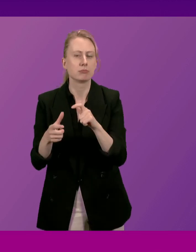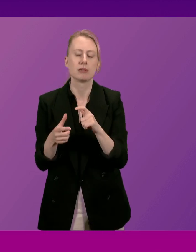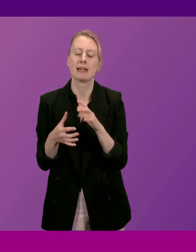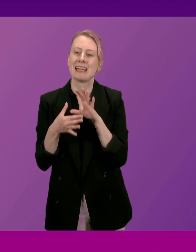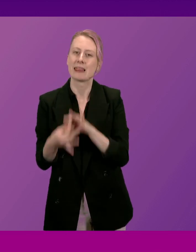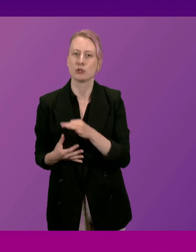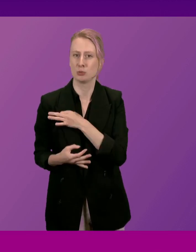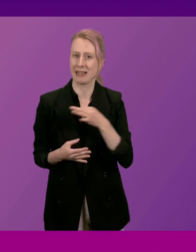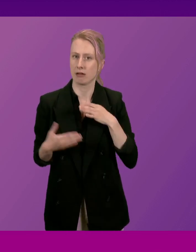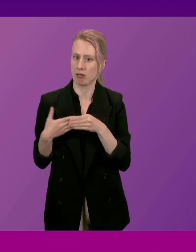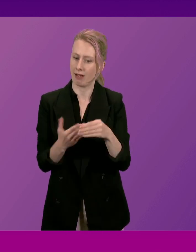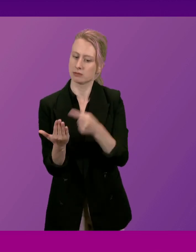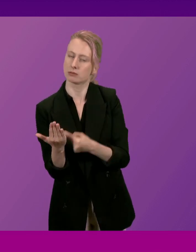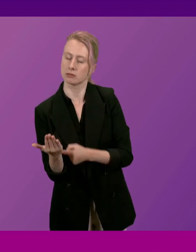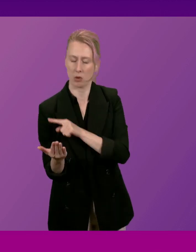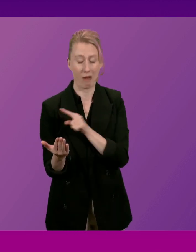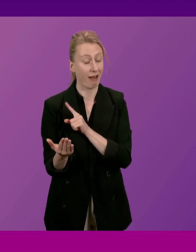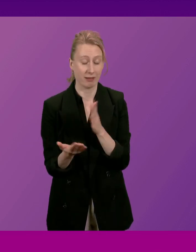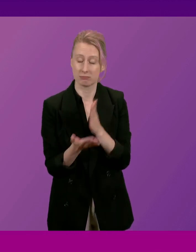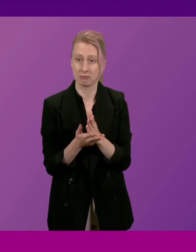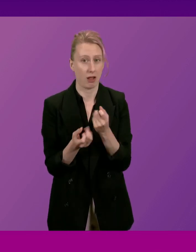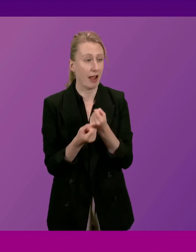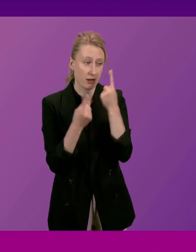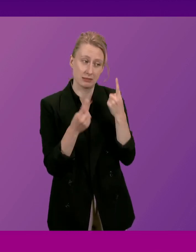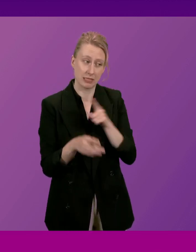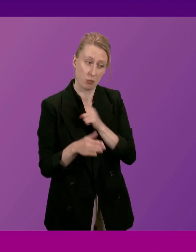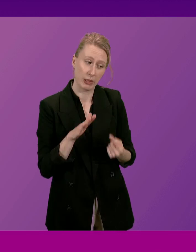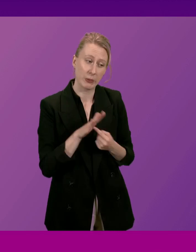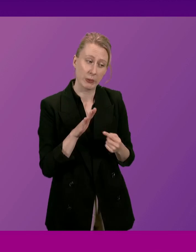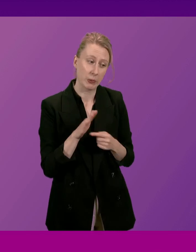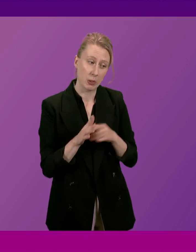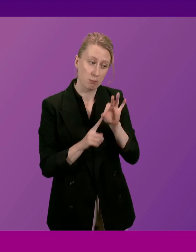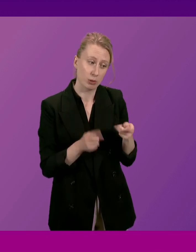because I understand the significance of the point that Jackie Baillie has raised.